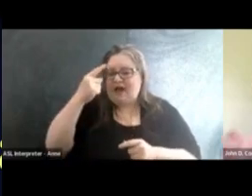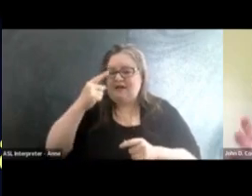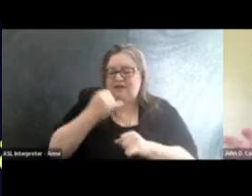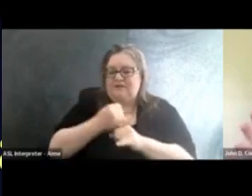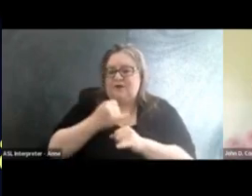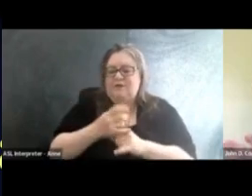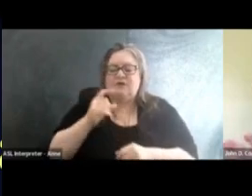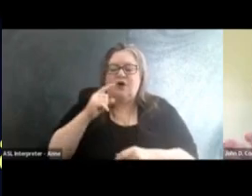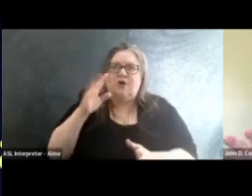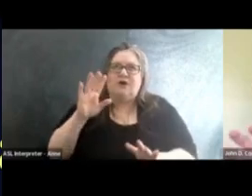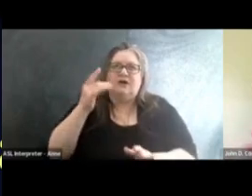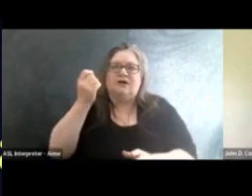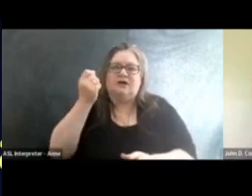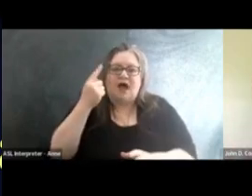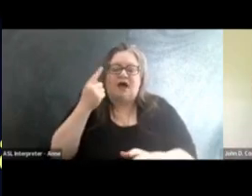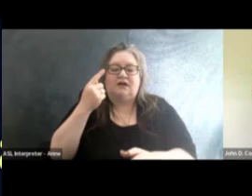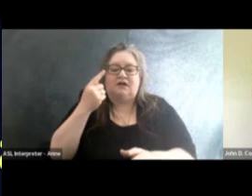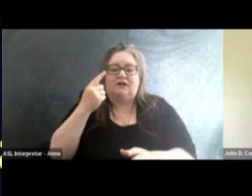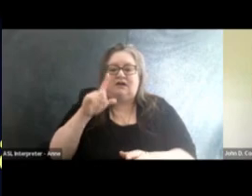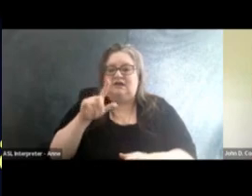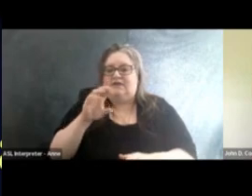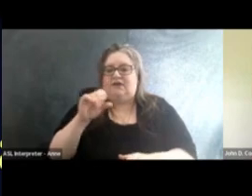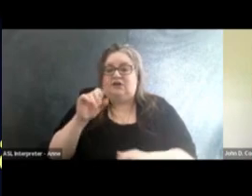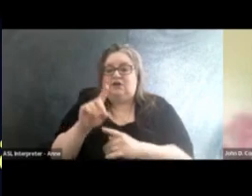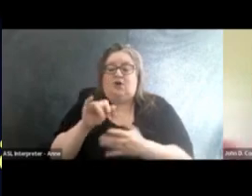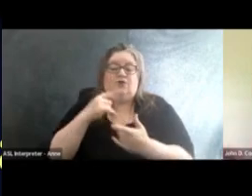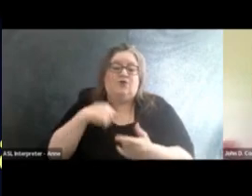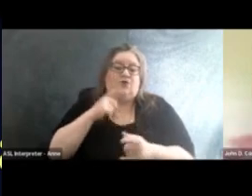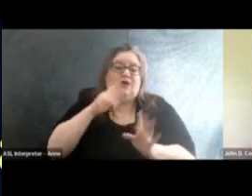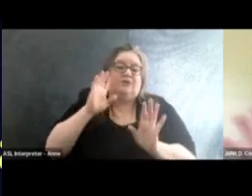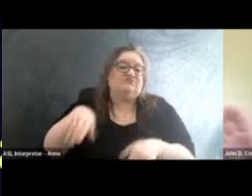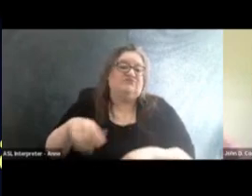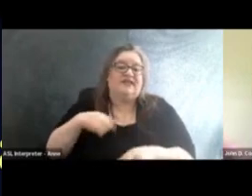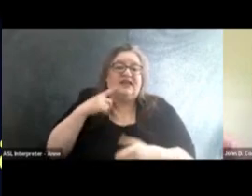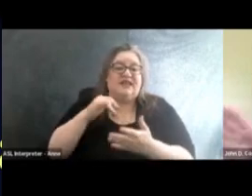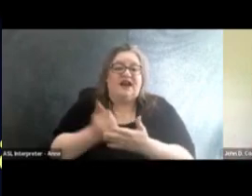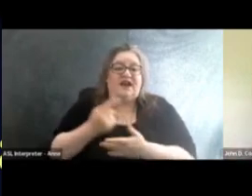cognitive load of treatment is something we kind of take for granted. We think that if you know everybody can you know